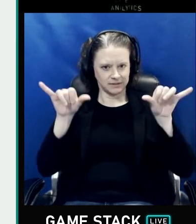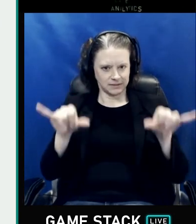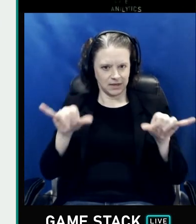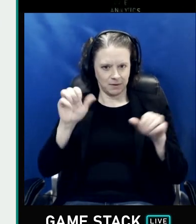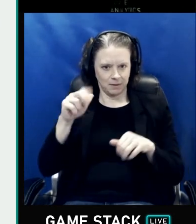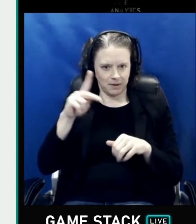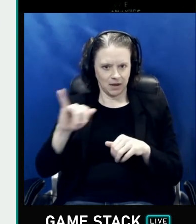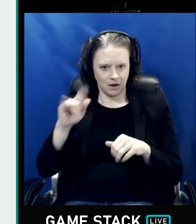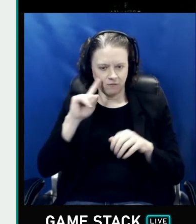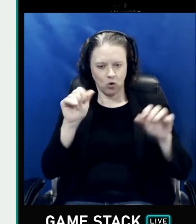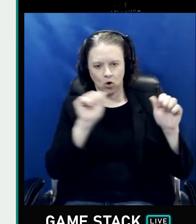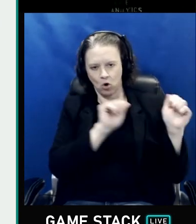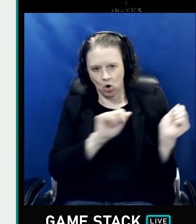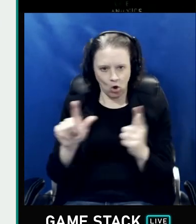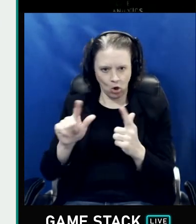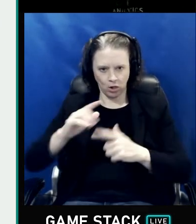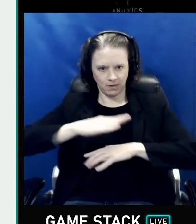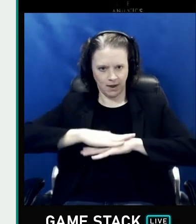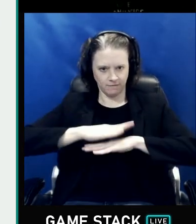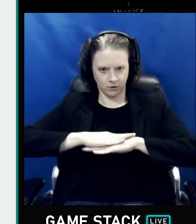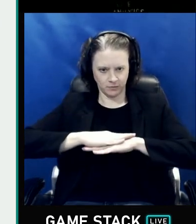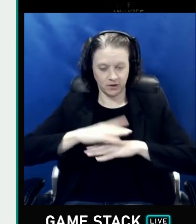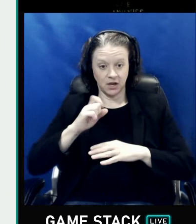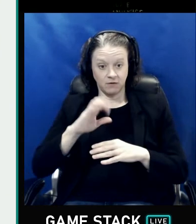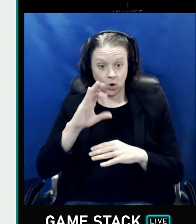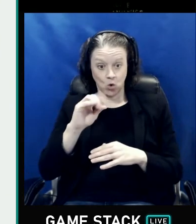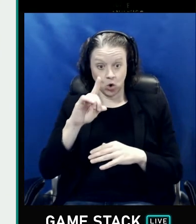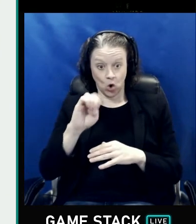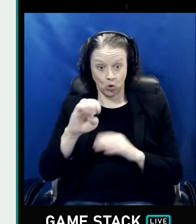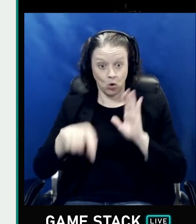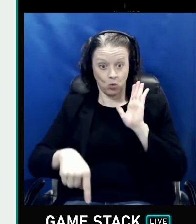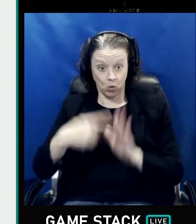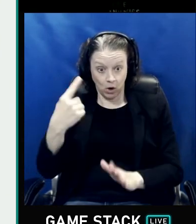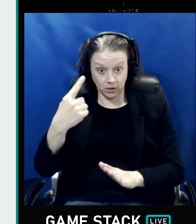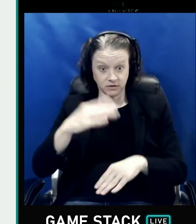If you code it once on one platform, the goal is to make this a simple migration to